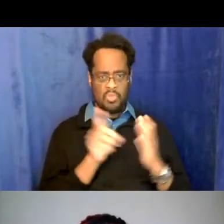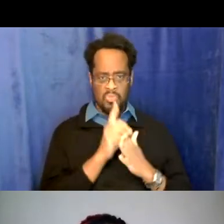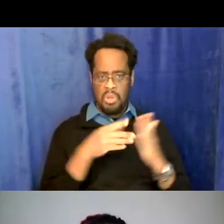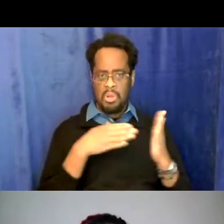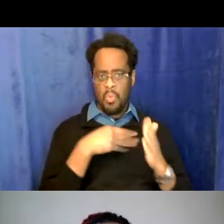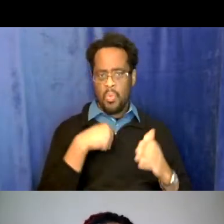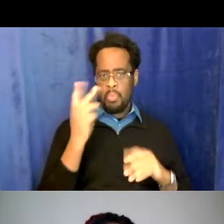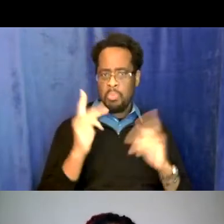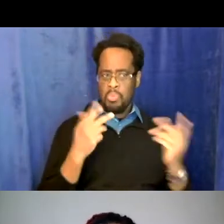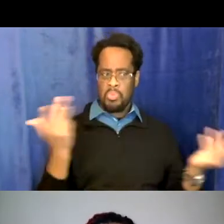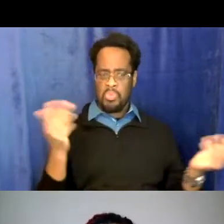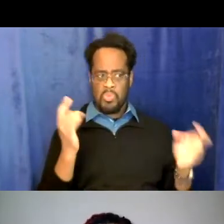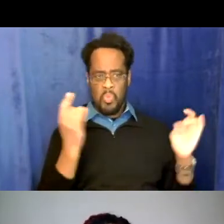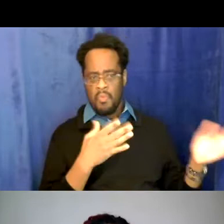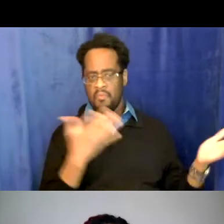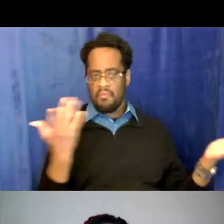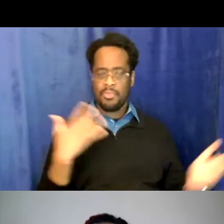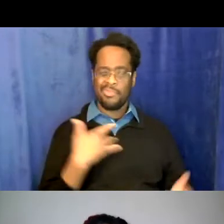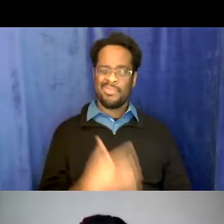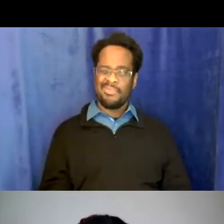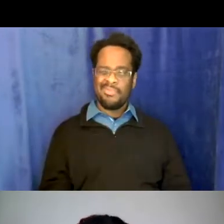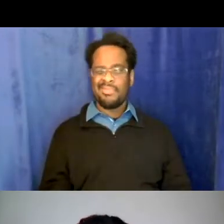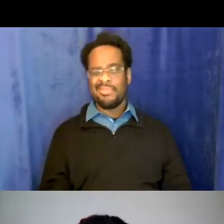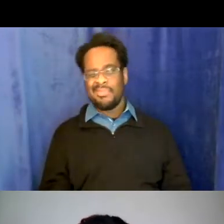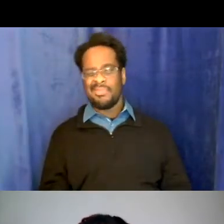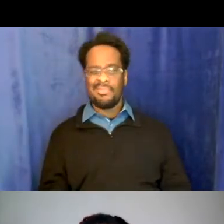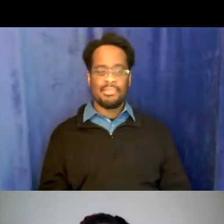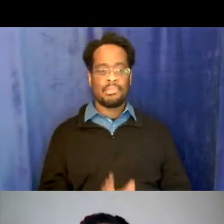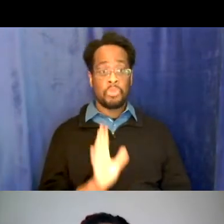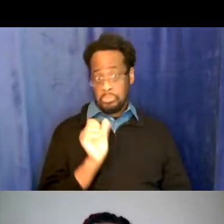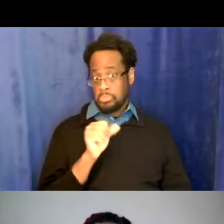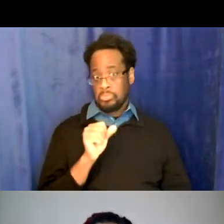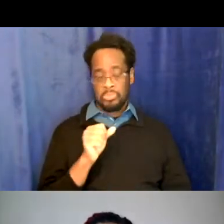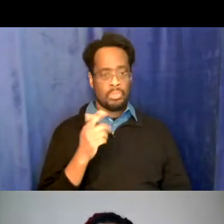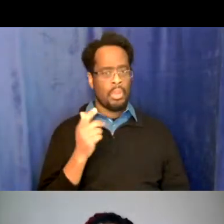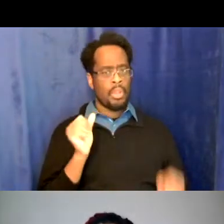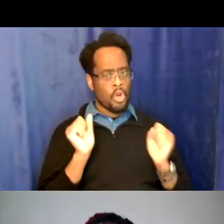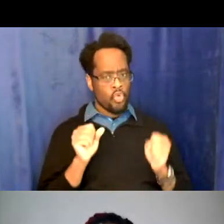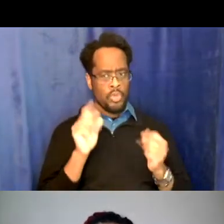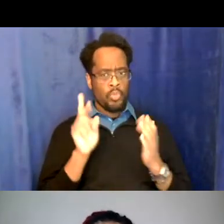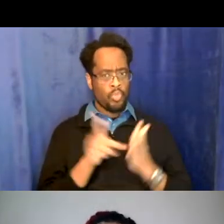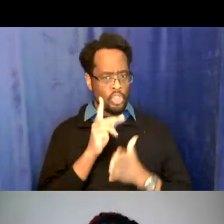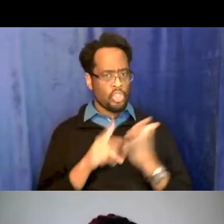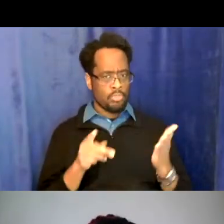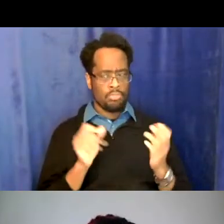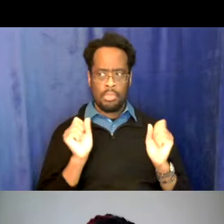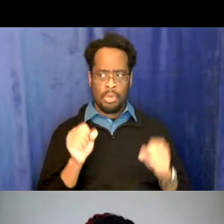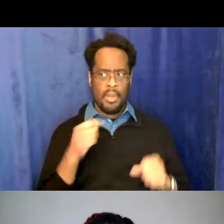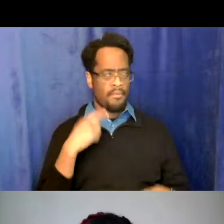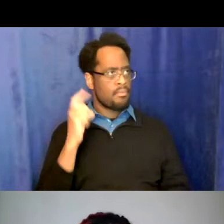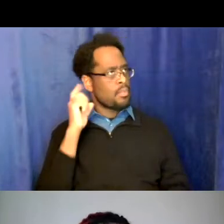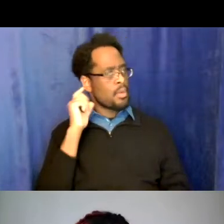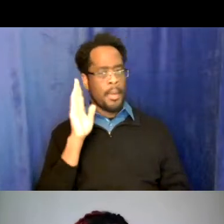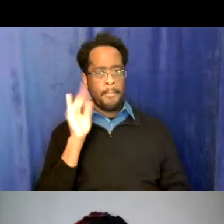a black person was discriminating against a white person perhaps. Well yes - it could be discrimination.